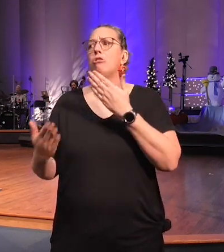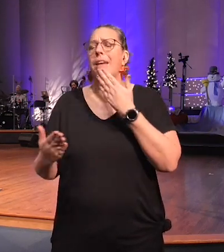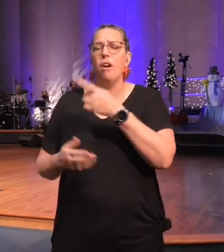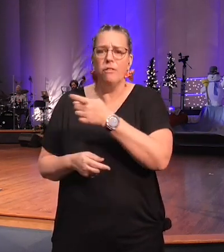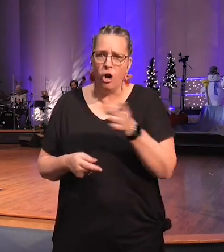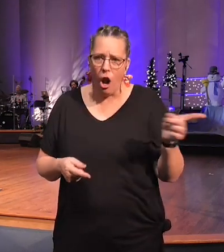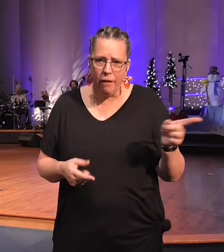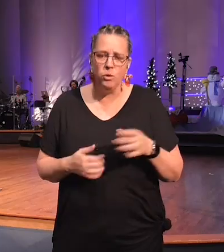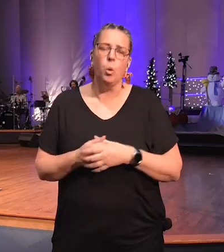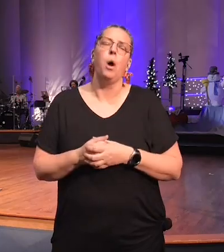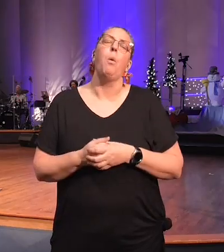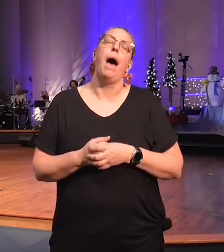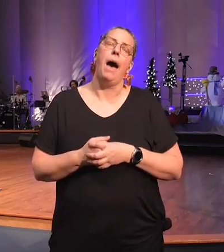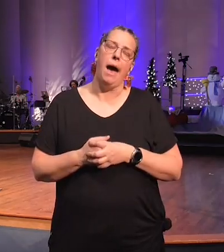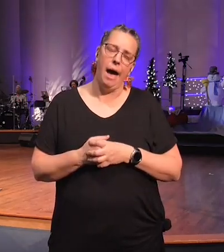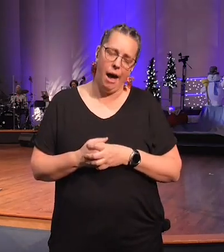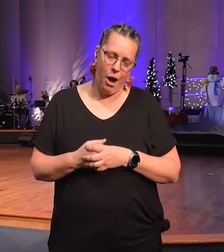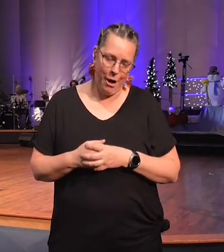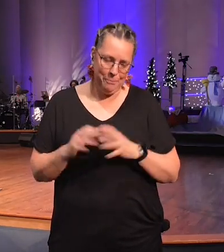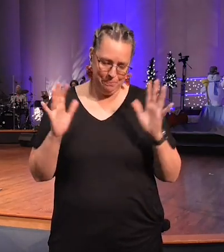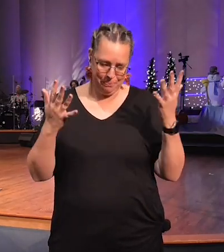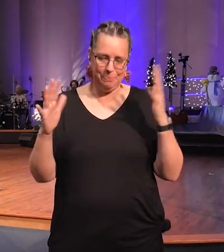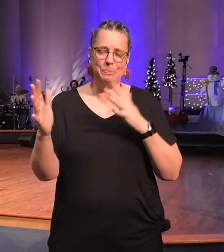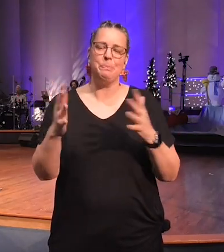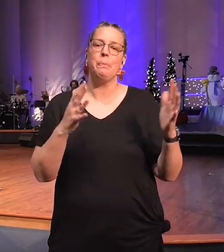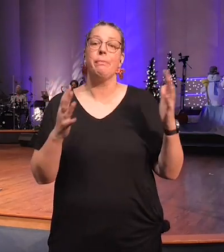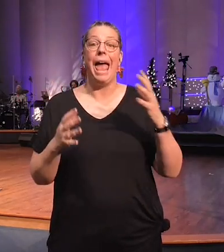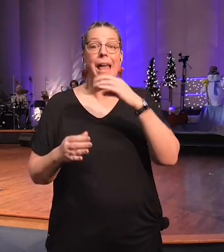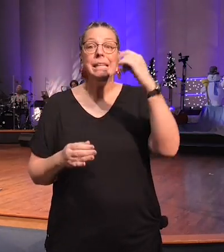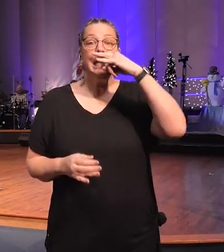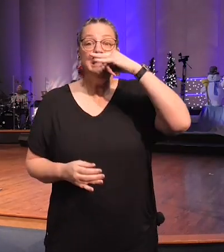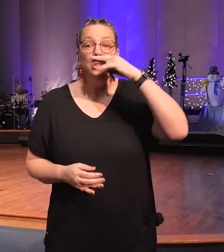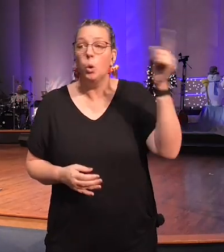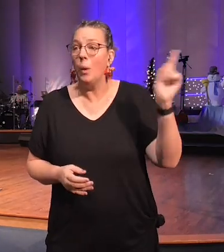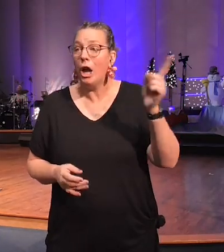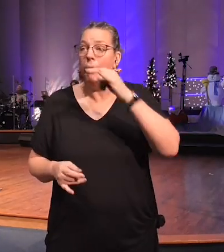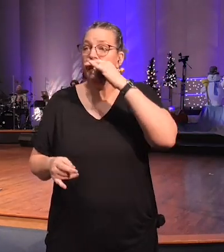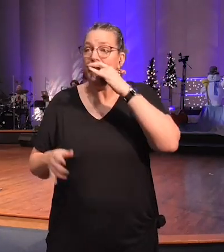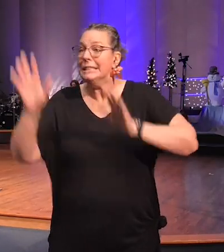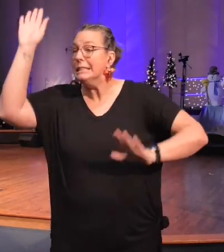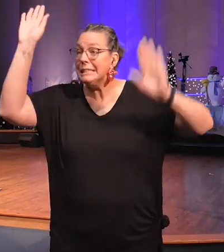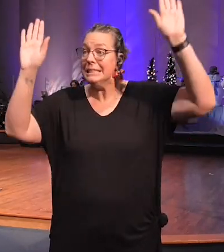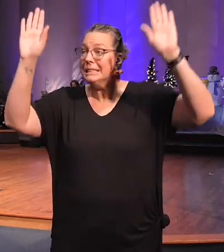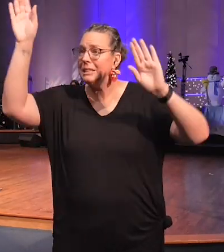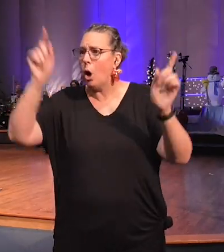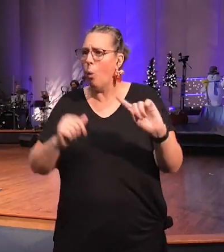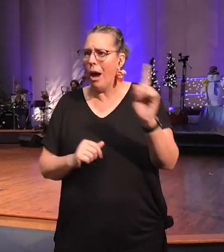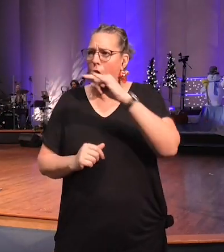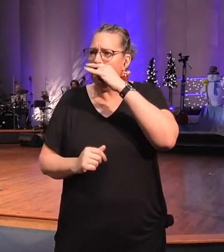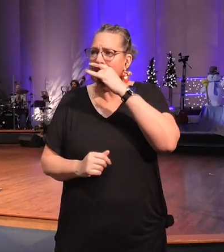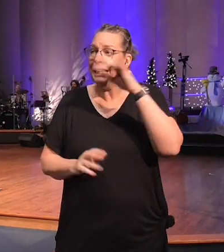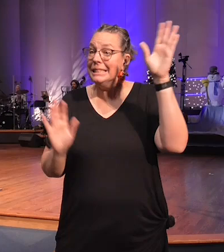so grateful for you and all the work that you do every day here at Mile High church and the kids